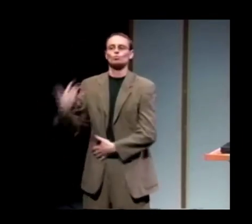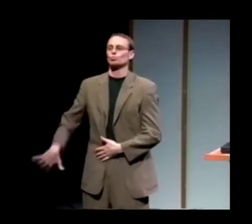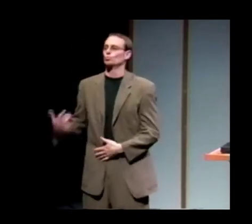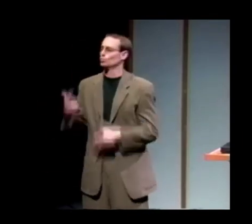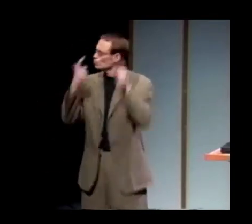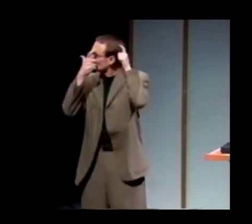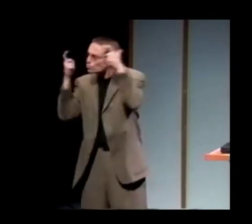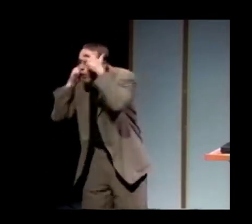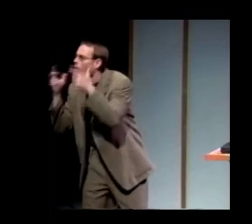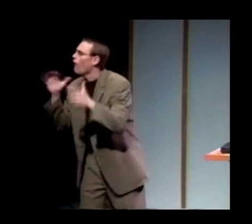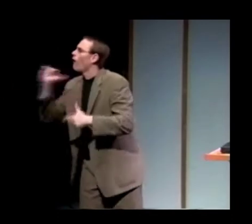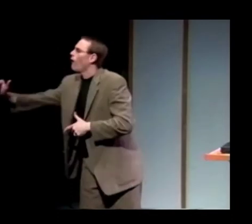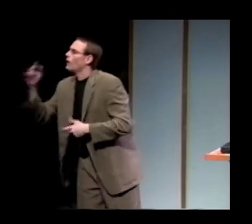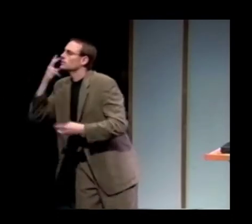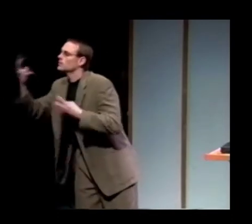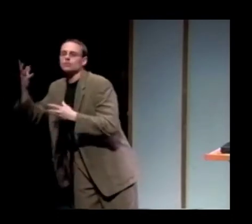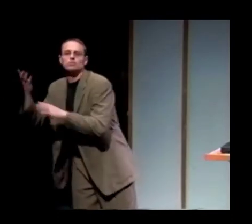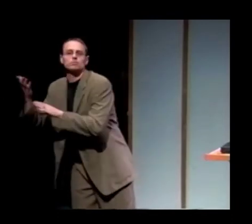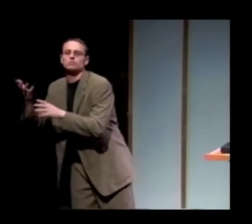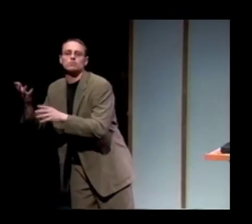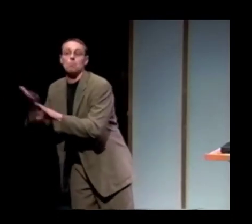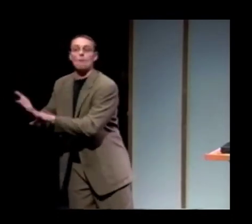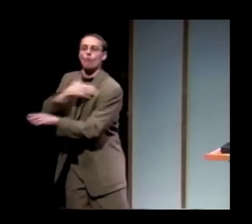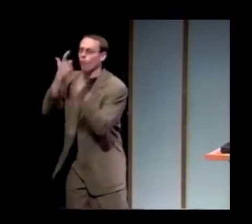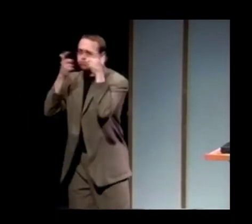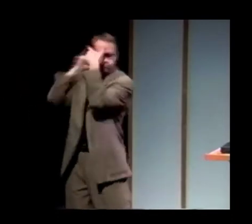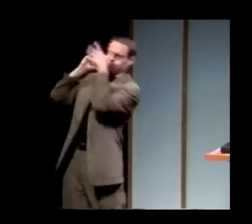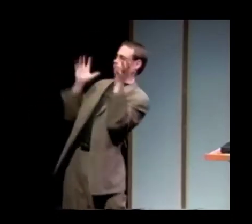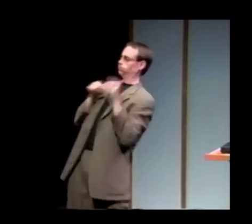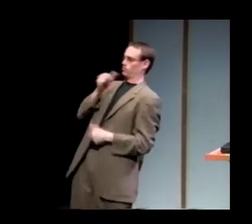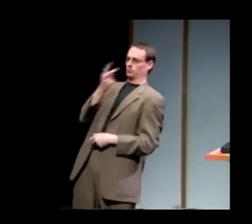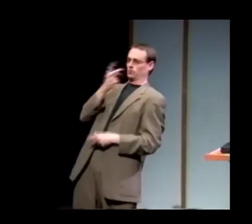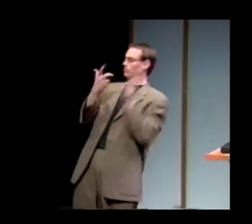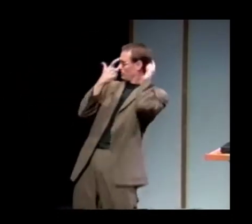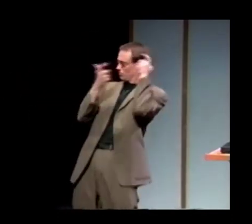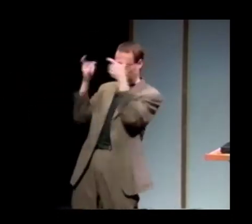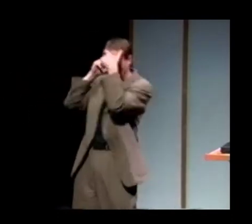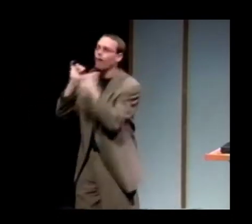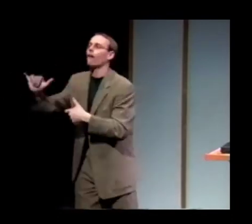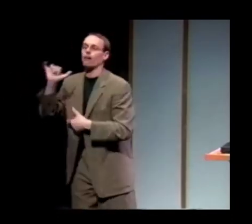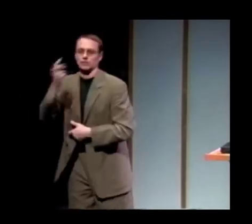SO THERE WAS A TOTALLY NEW WAY OF THINKING ABOUT ASL.